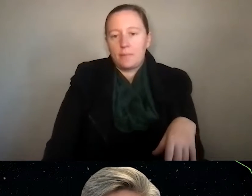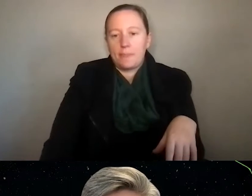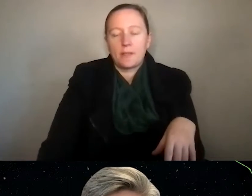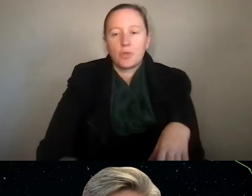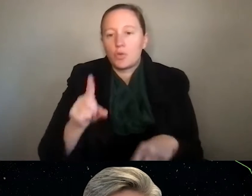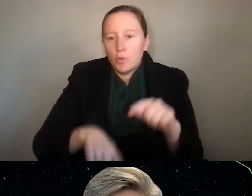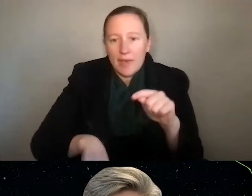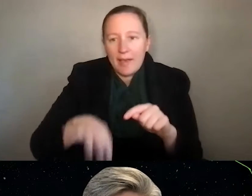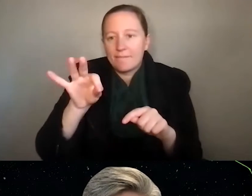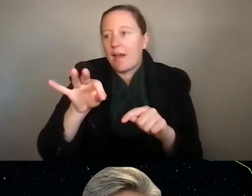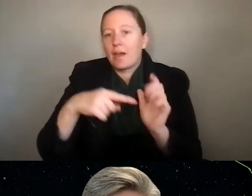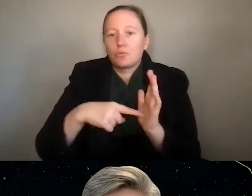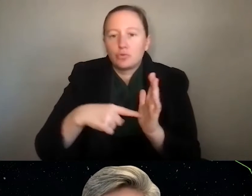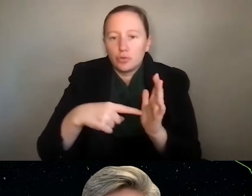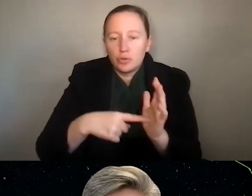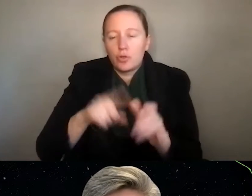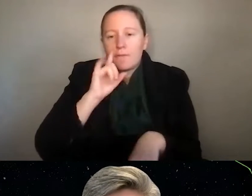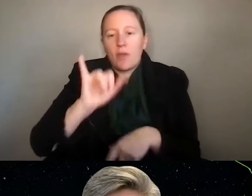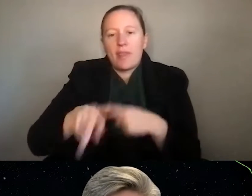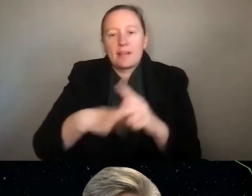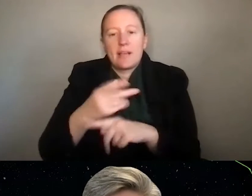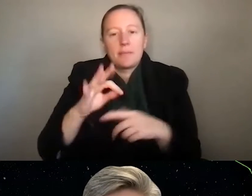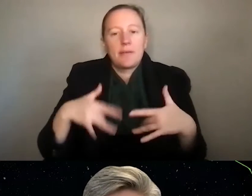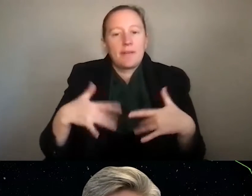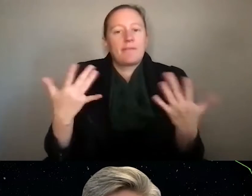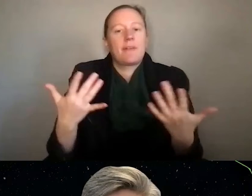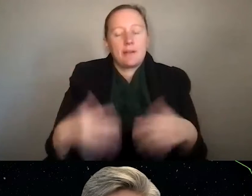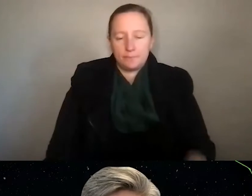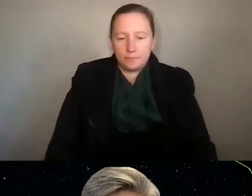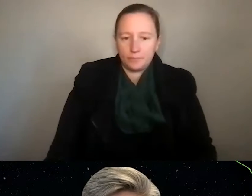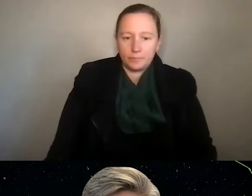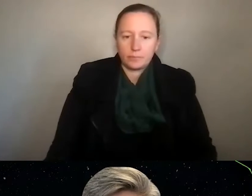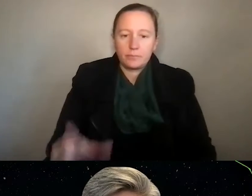for particular conference or workshops. Leroy also, if you want